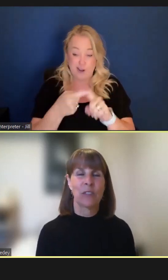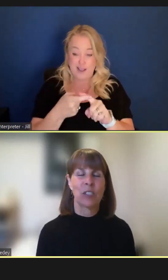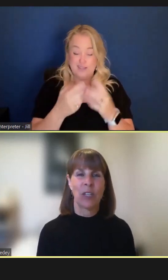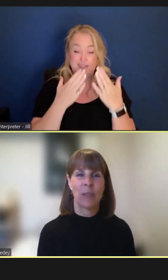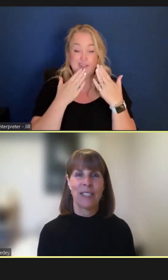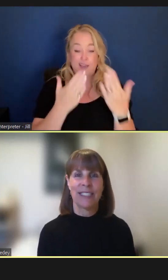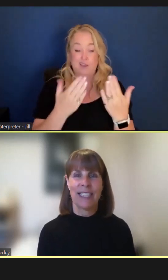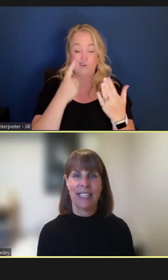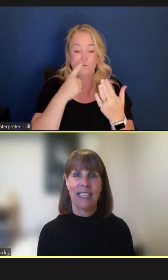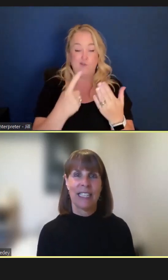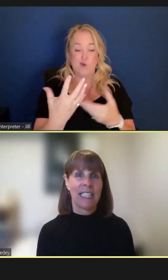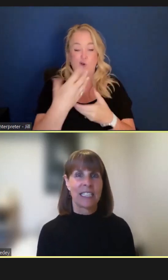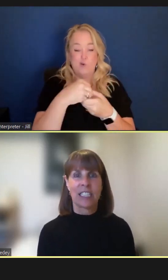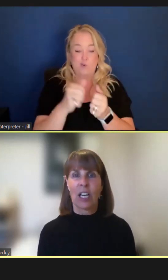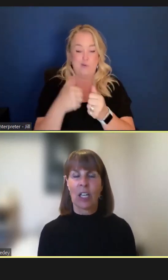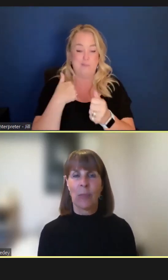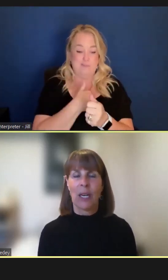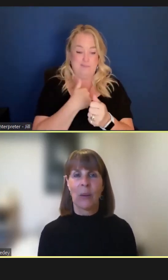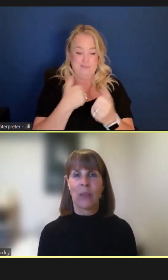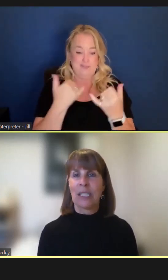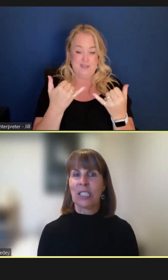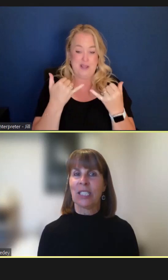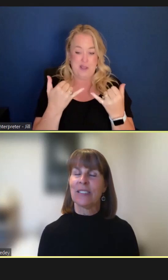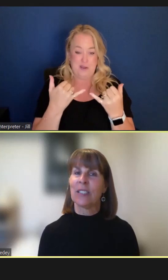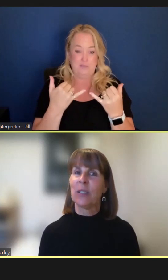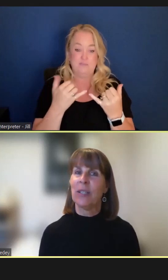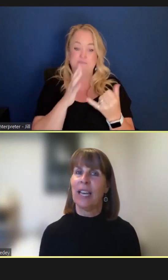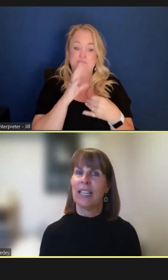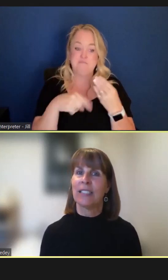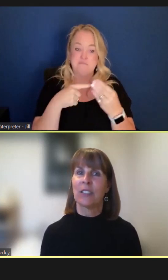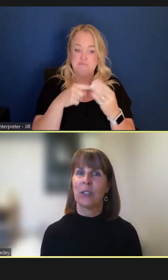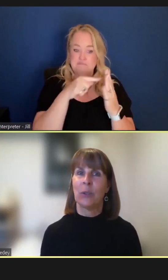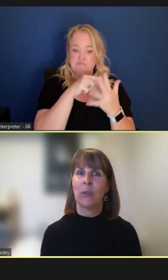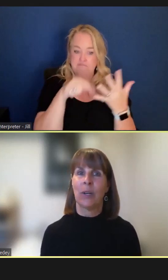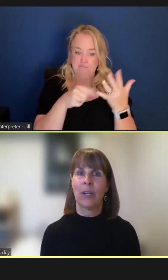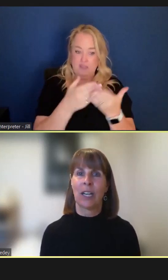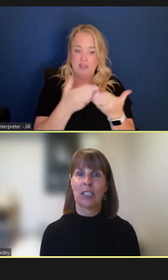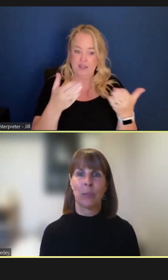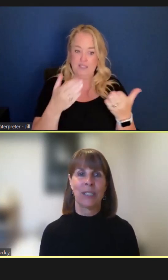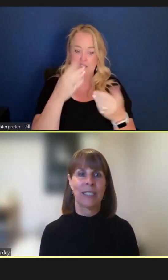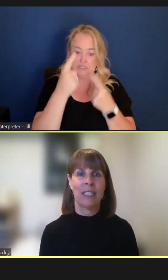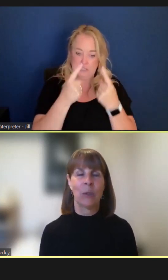joining me today to talk about things to consider as you are contemplating or